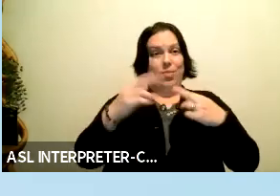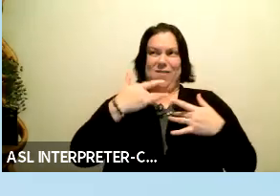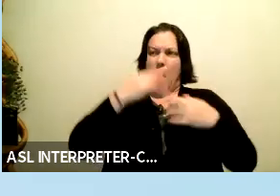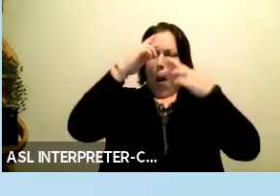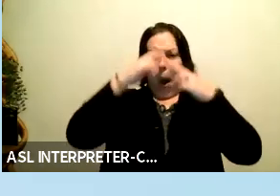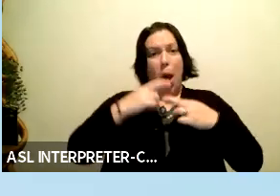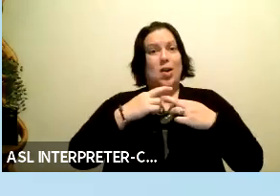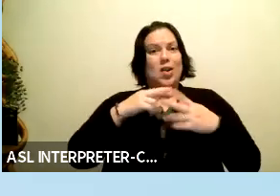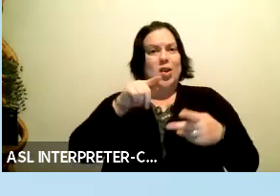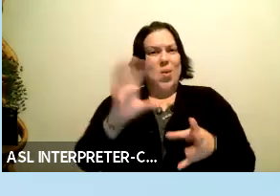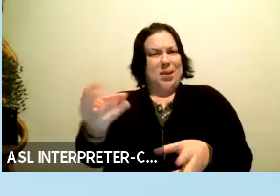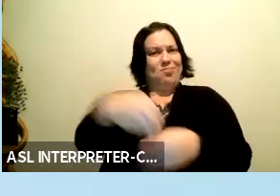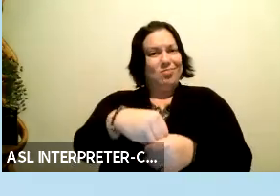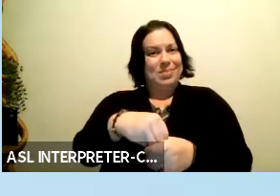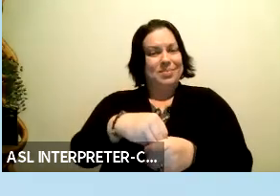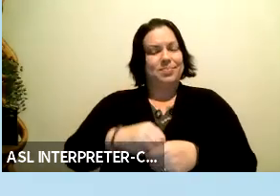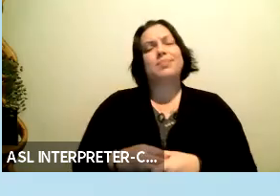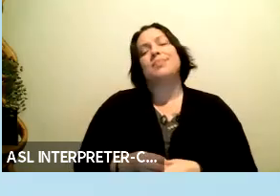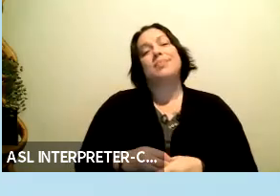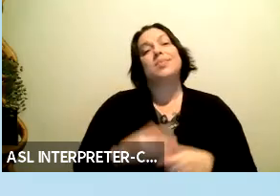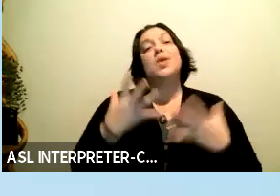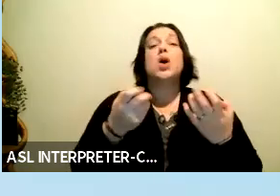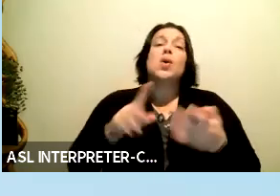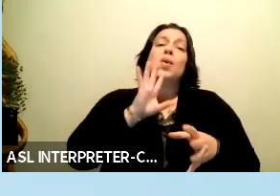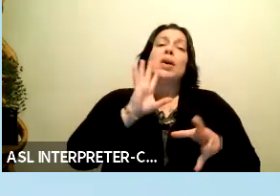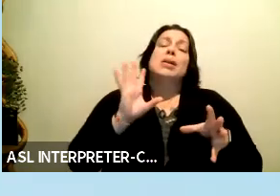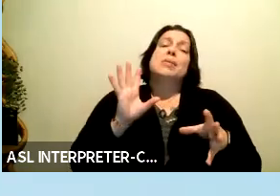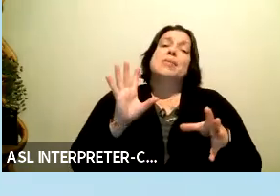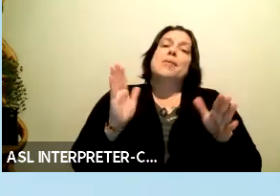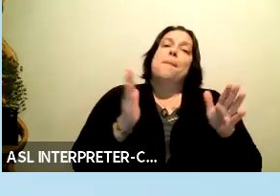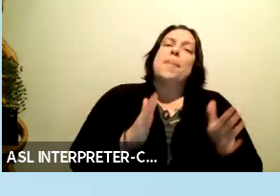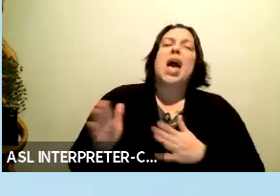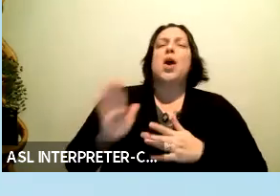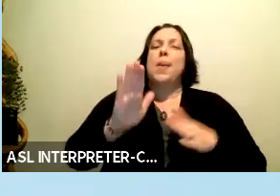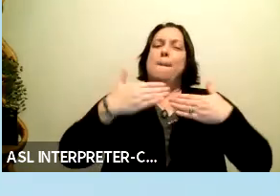invite you to prepare your bodies and your brain to be present and put yourself in a space where